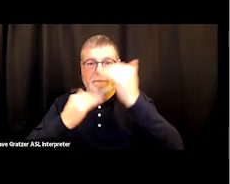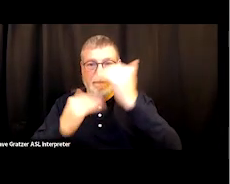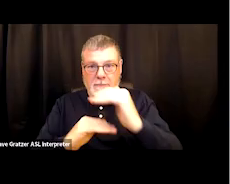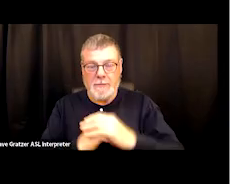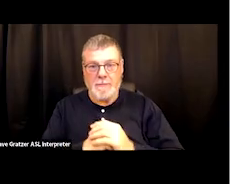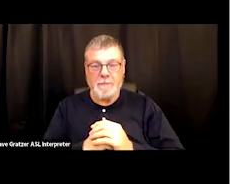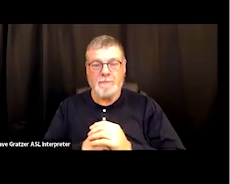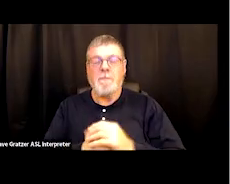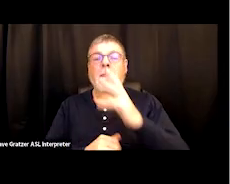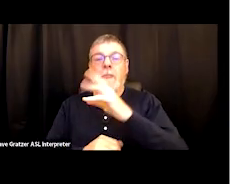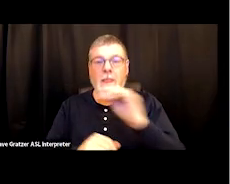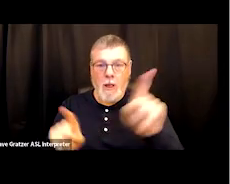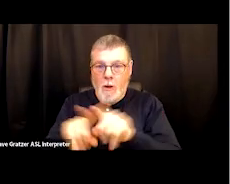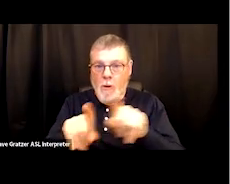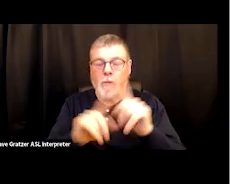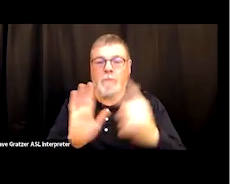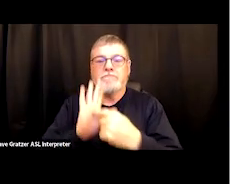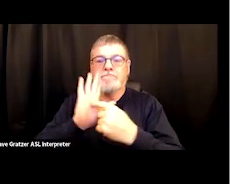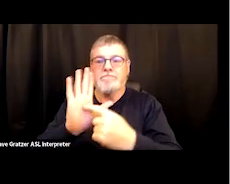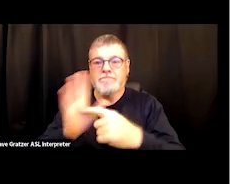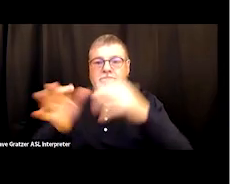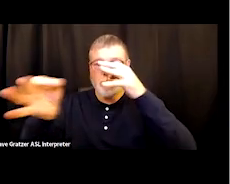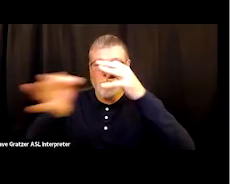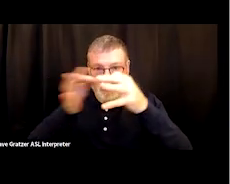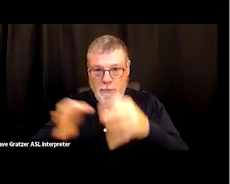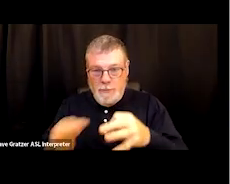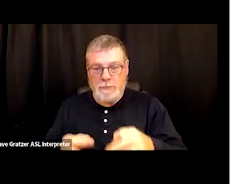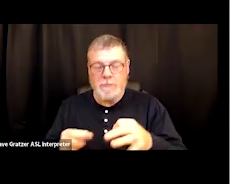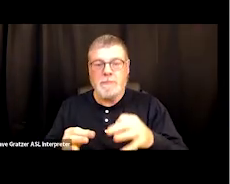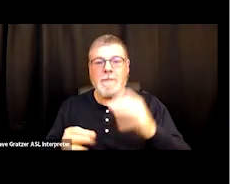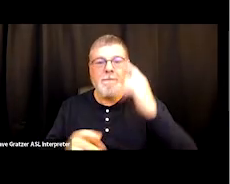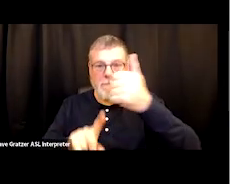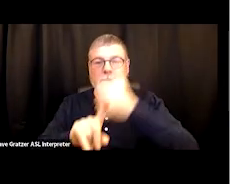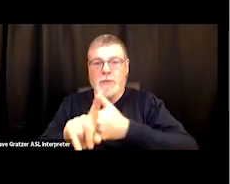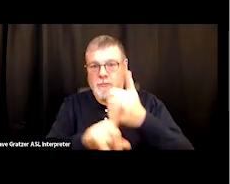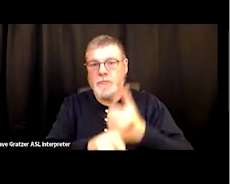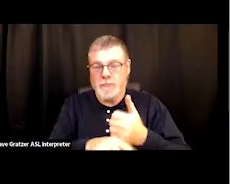And we also provide sample descriptions, functional descriptions for each of the four areas.